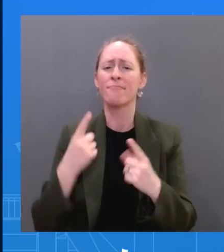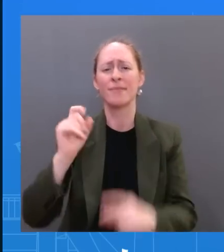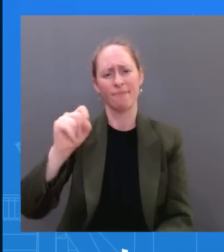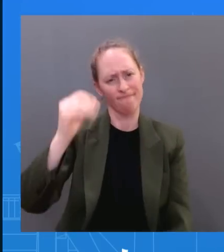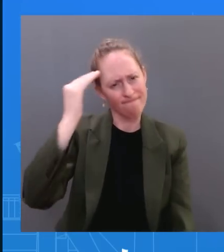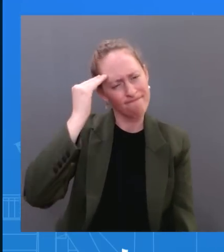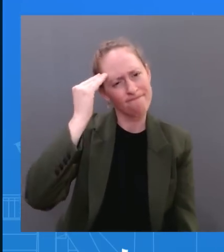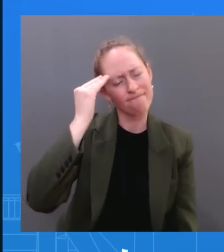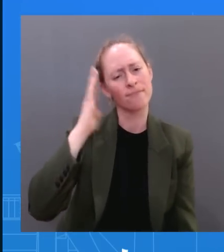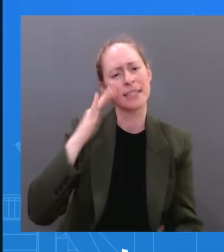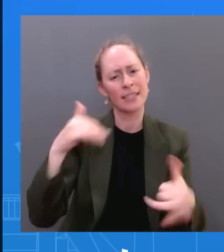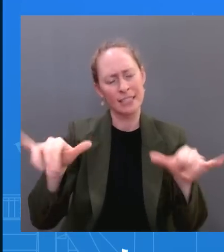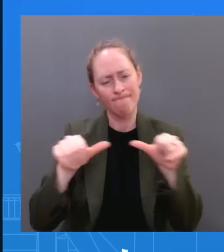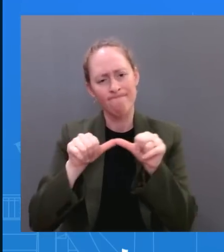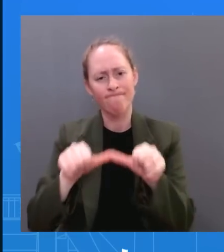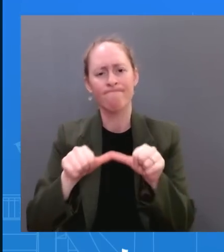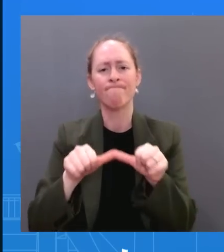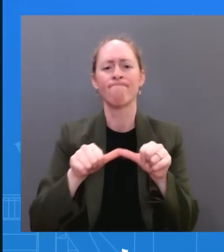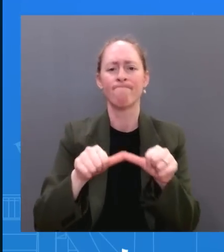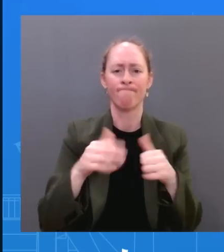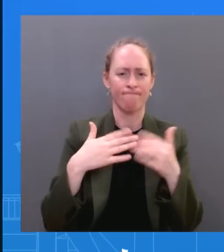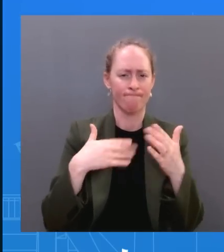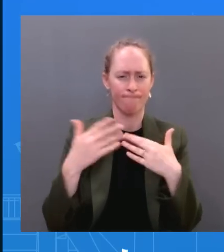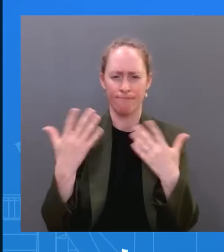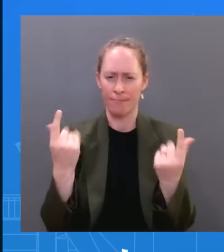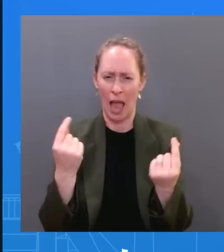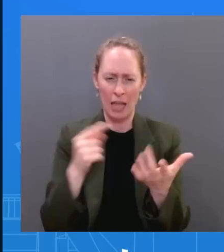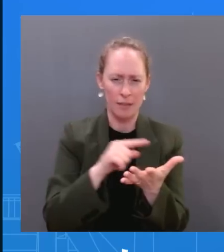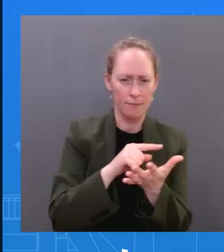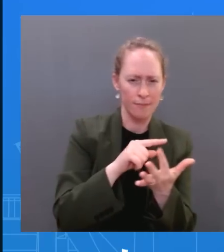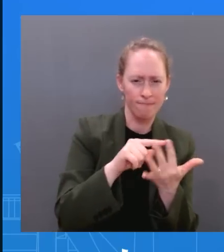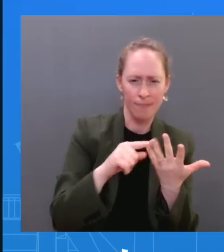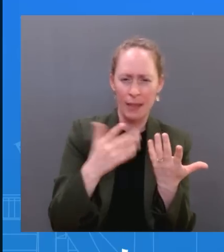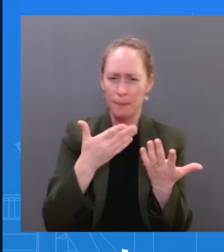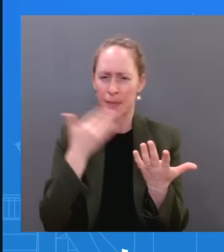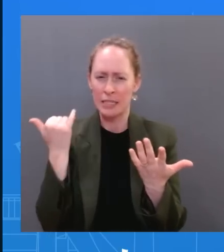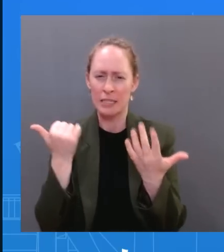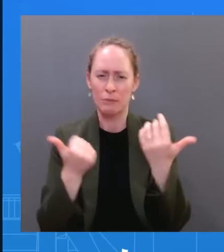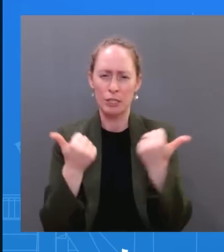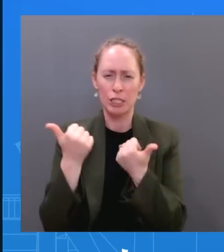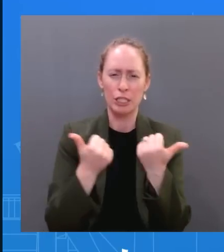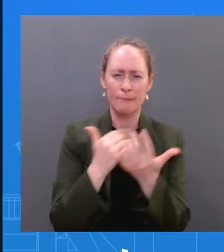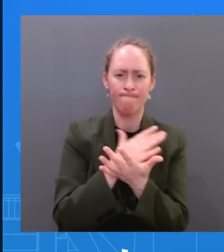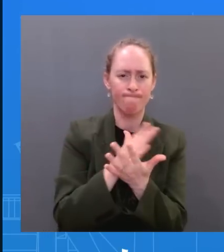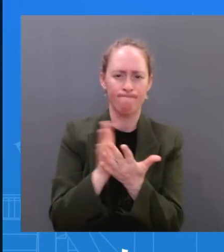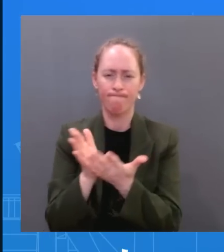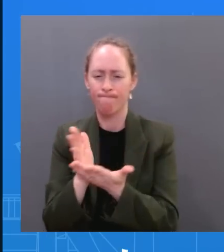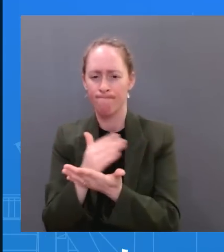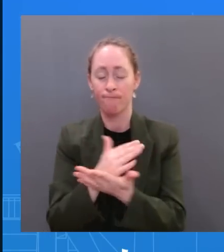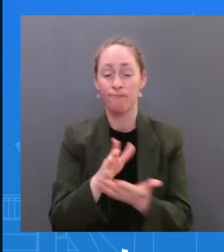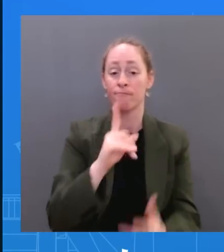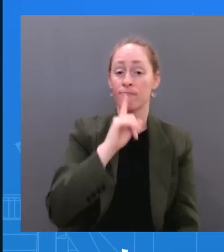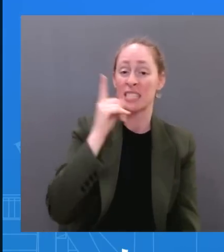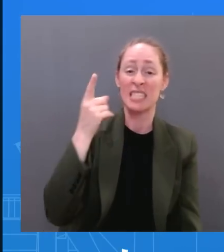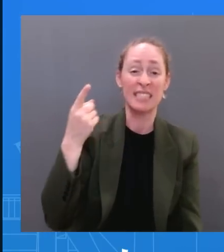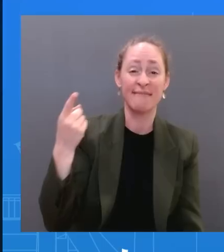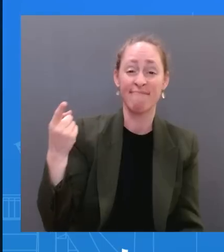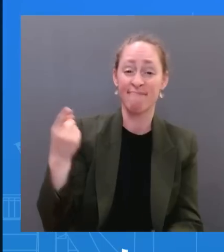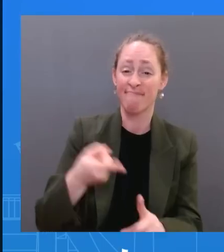But really, Americans have to take it to the ballot. They have to make sure their voices are heard. And he also said,